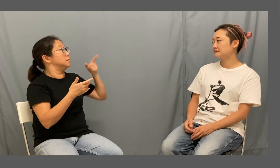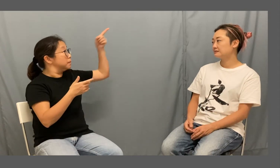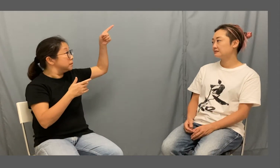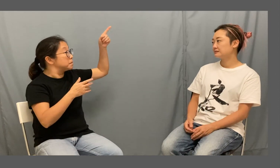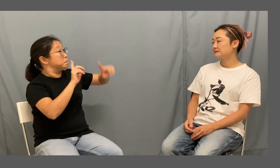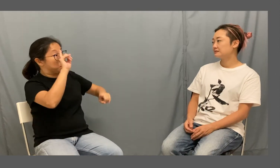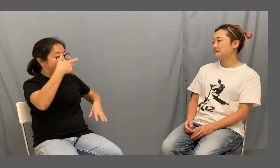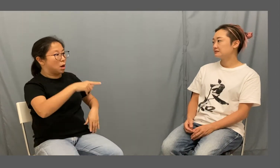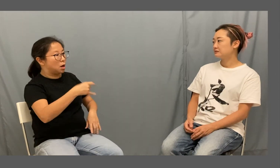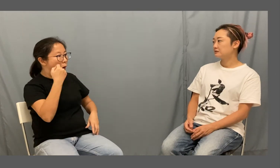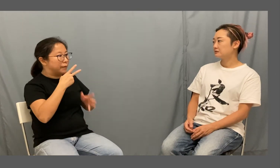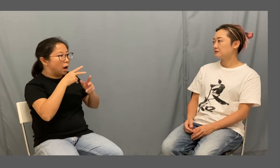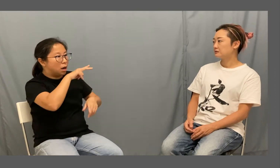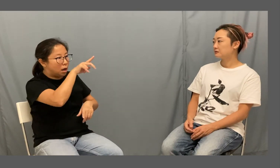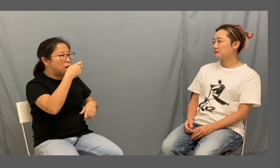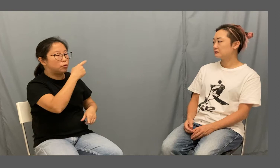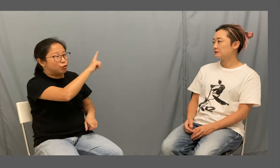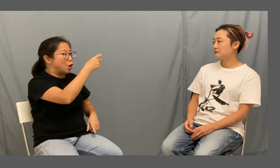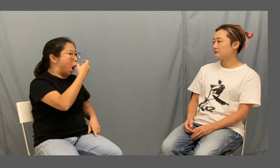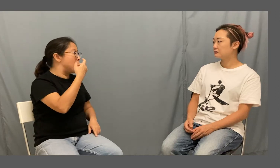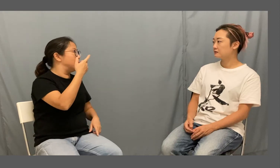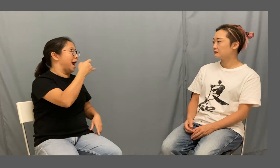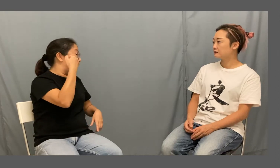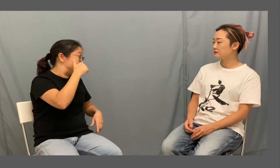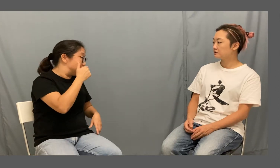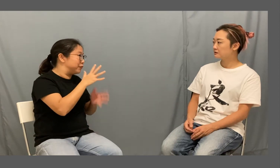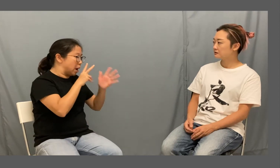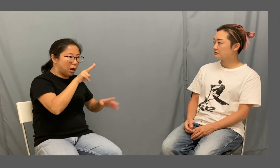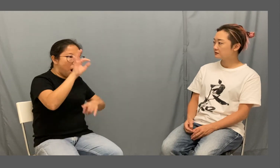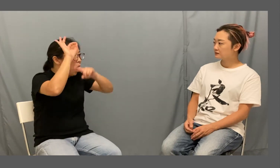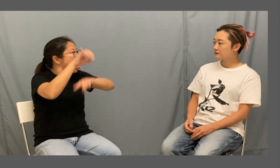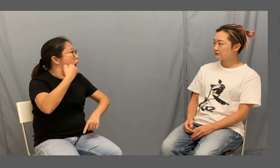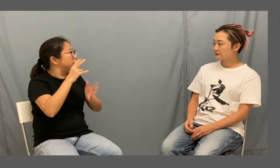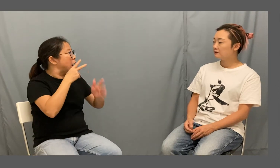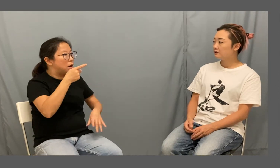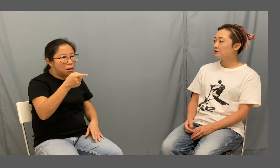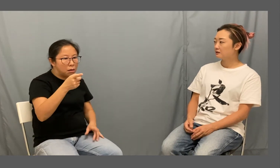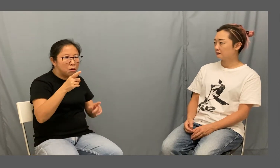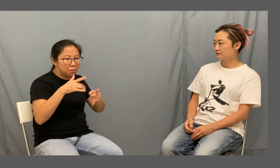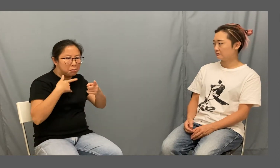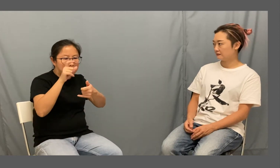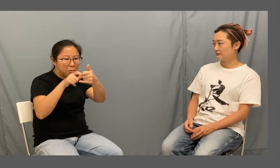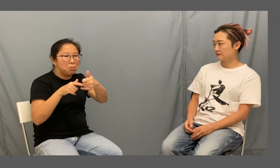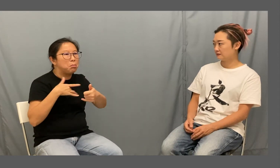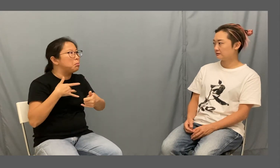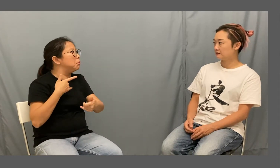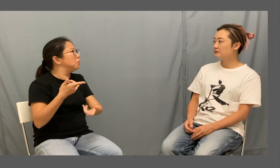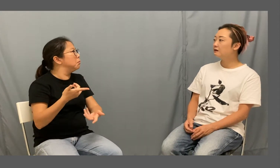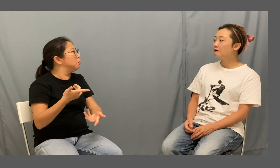Lisa: They have never seen the work of Deaf interpreters of other countries They often ask me, "On what earth a deaf person could do interpretation?!"